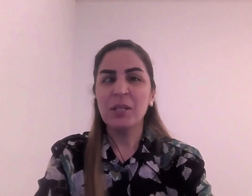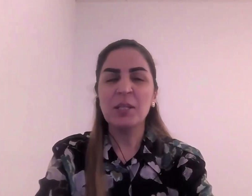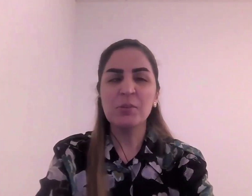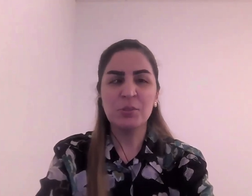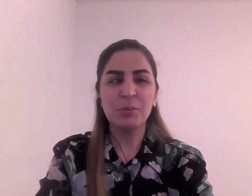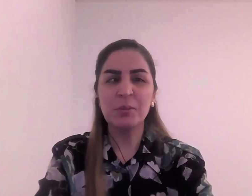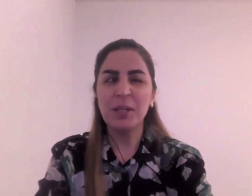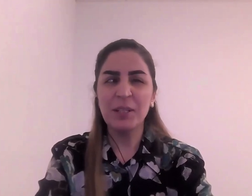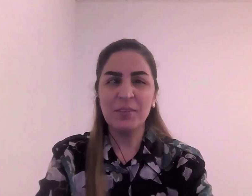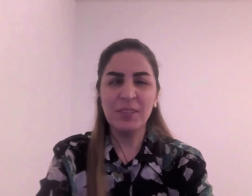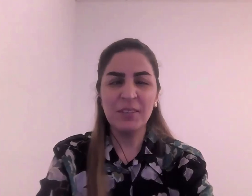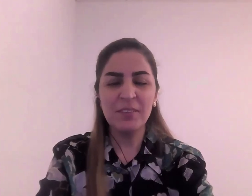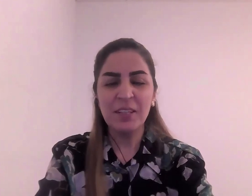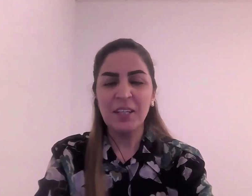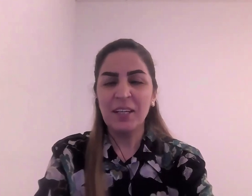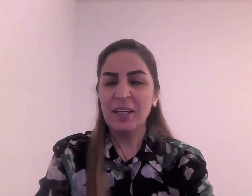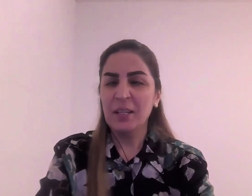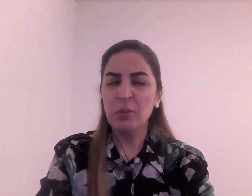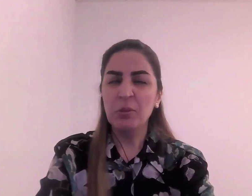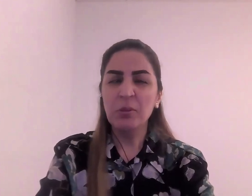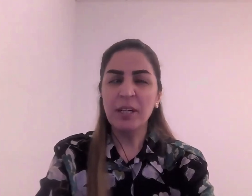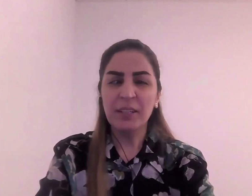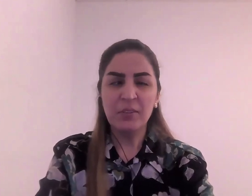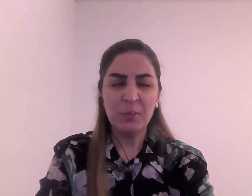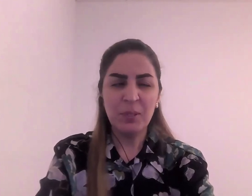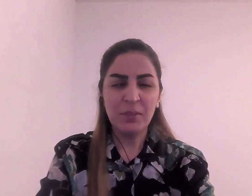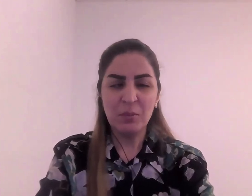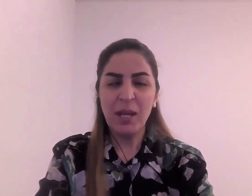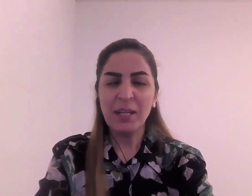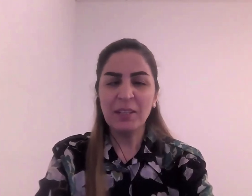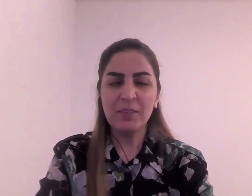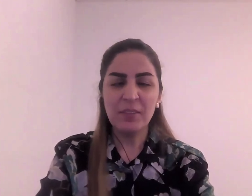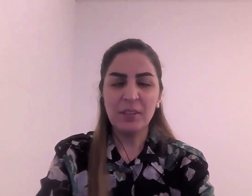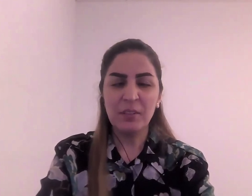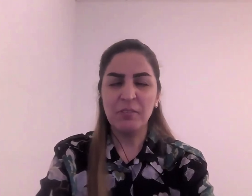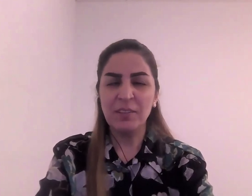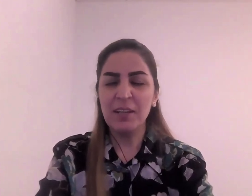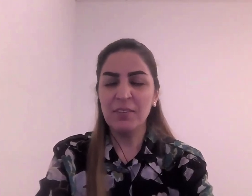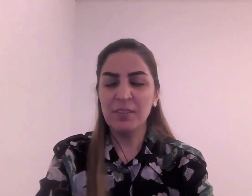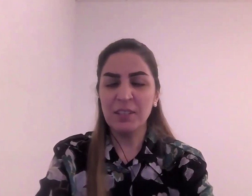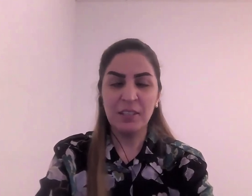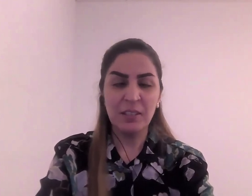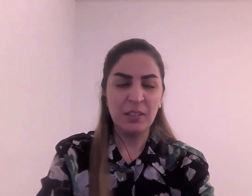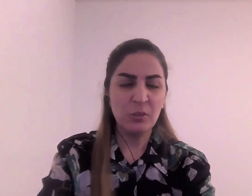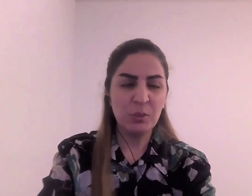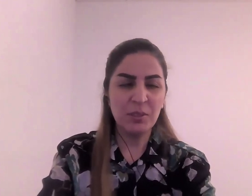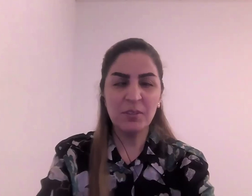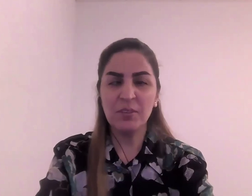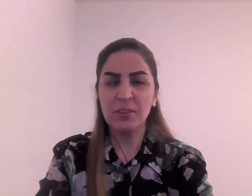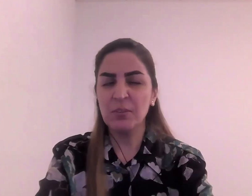want to thank Elizabeth who has been a huge support behind the scenes. All